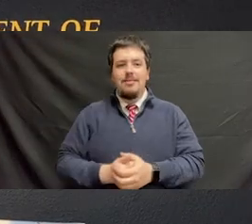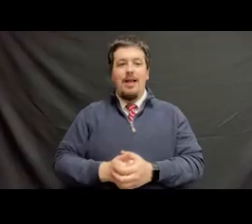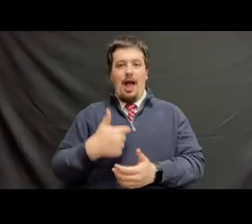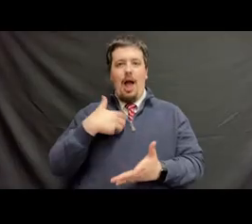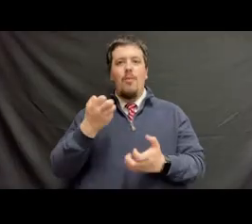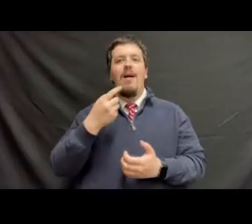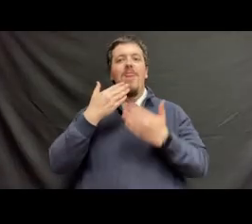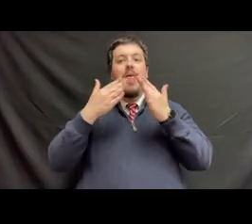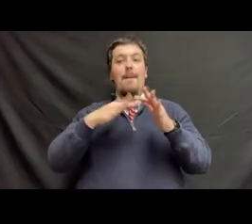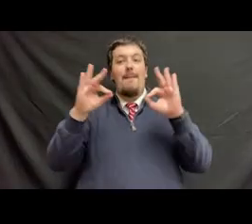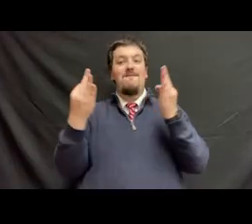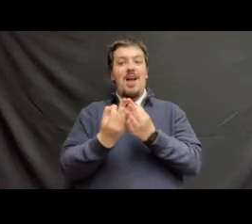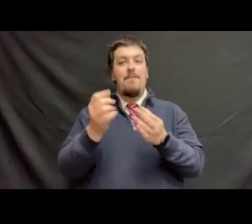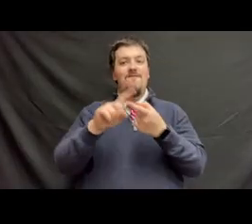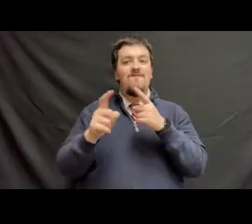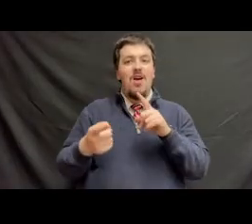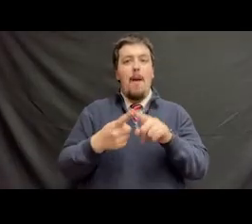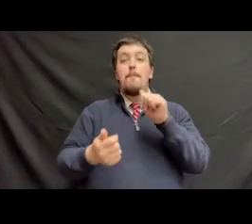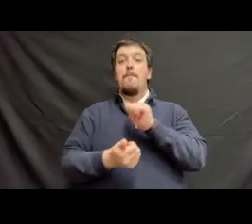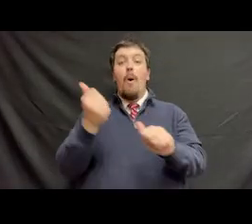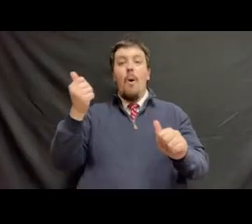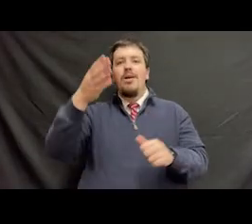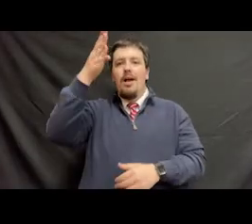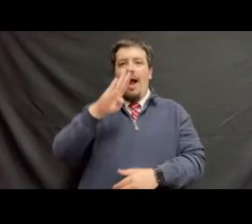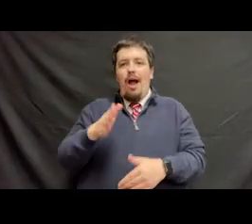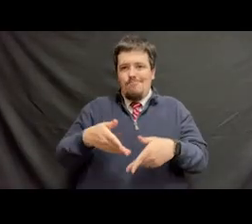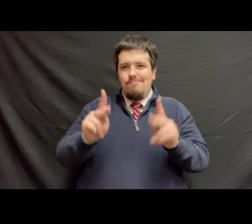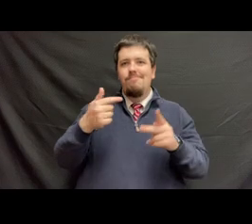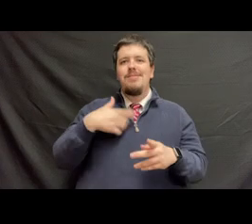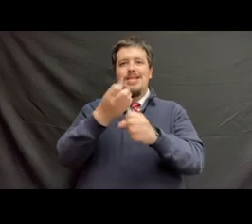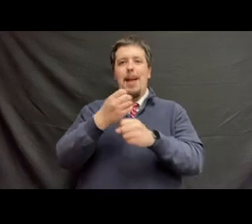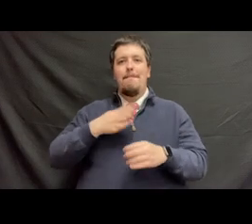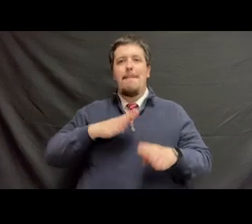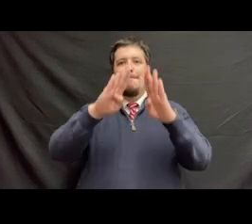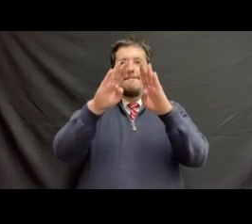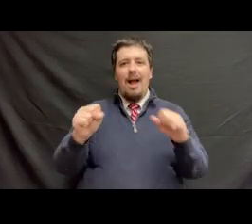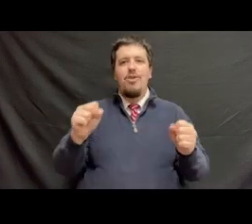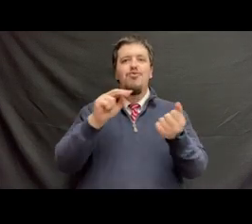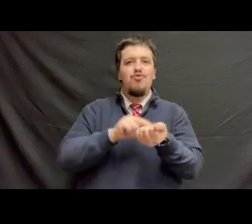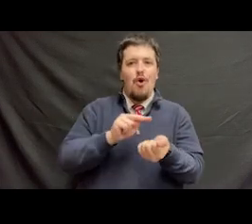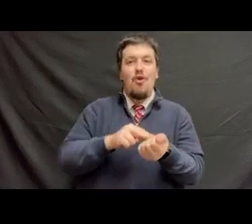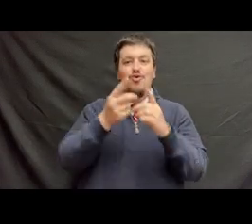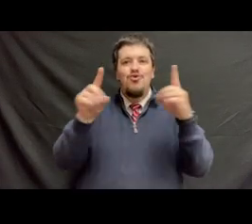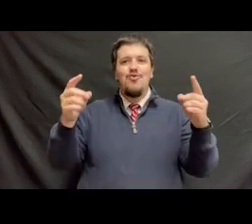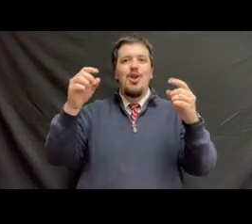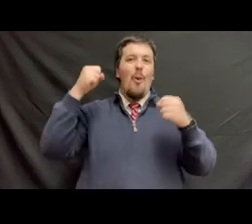I would like to thank my family, my friends, and most of all, God, for allowing me to receive my bachelor's of science in nursing. Woo-hoo!